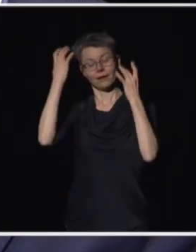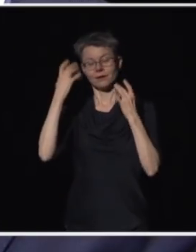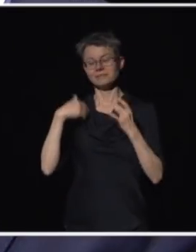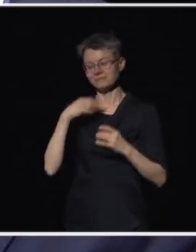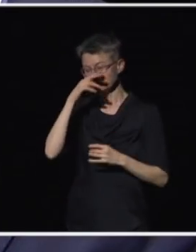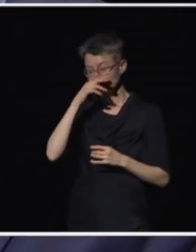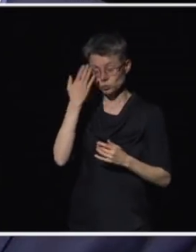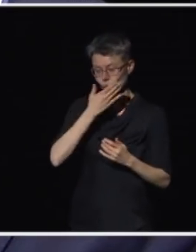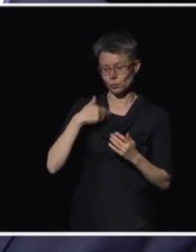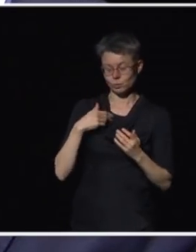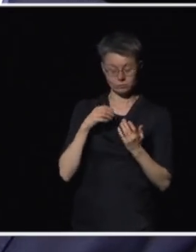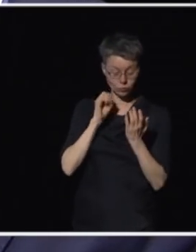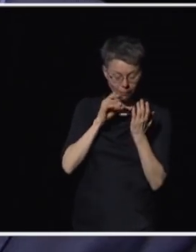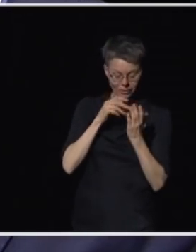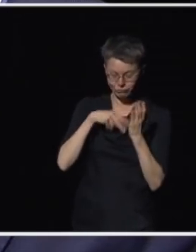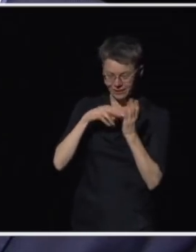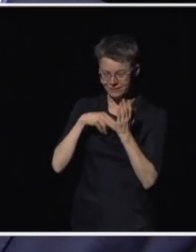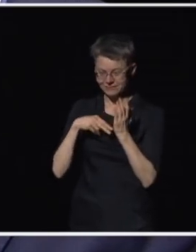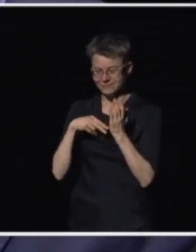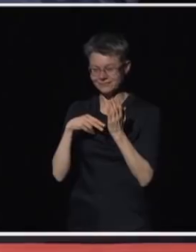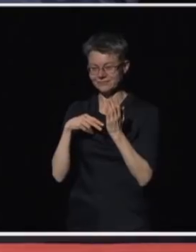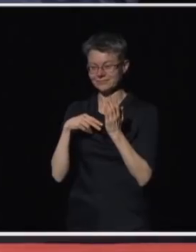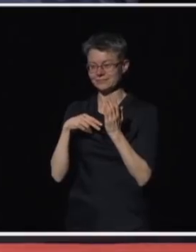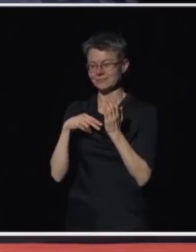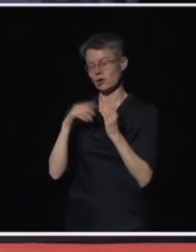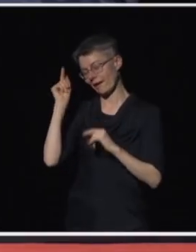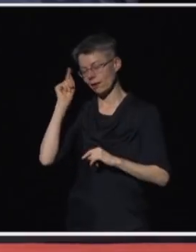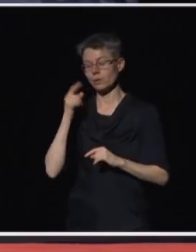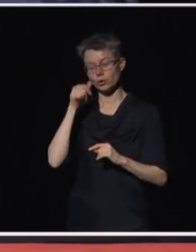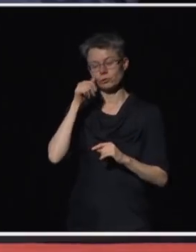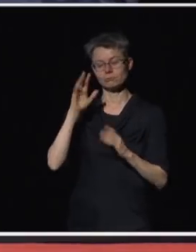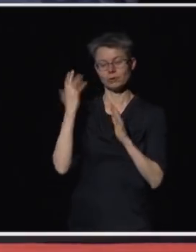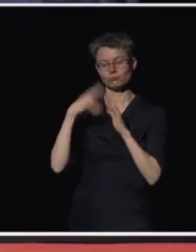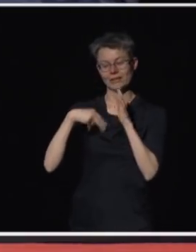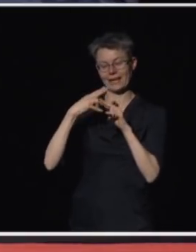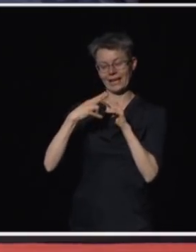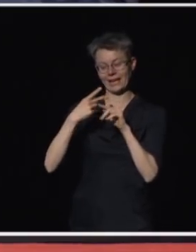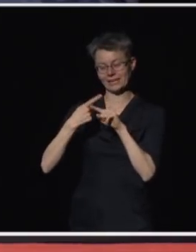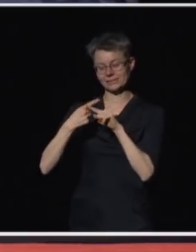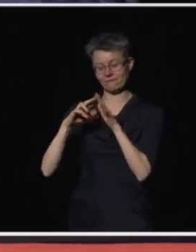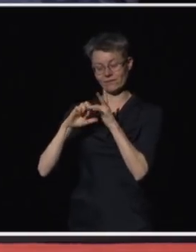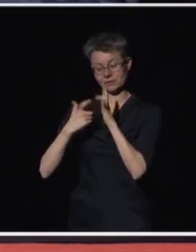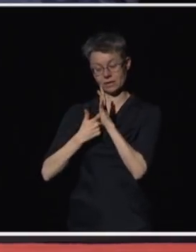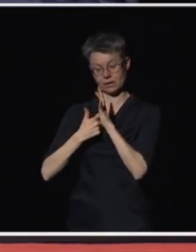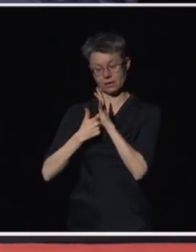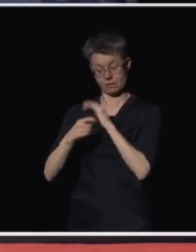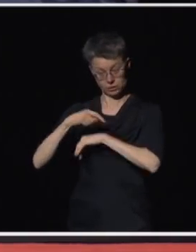and still do even today -- when I was a kid. I know you read X Factor and that sort of stuff. What about Black Panther? Was that around at the time? Because that's --